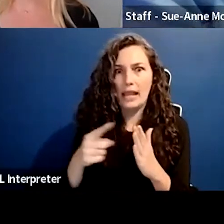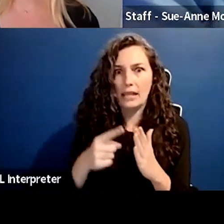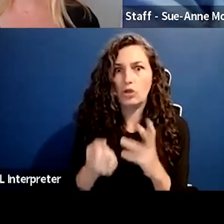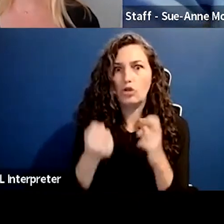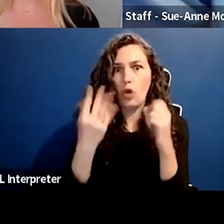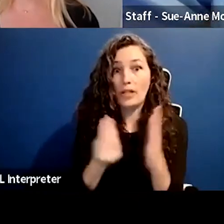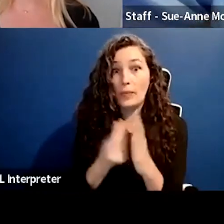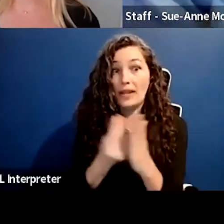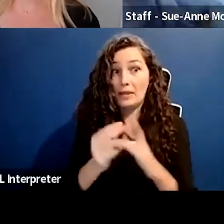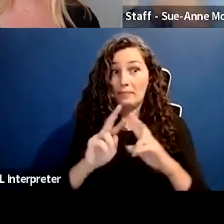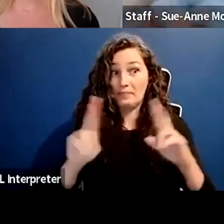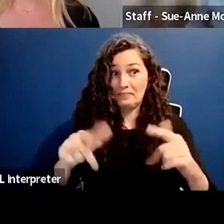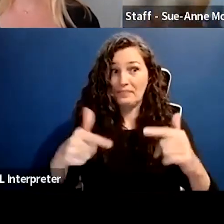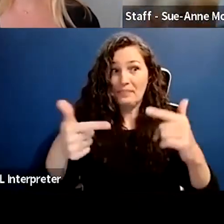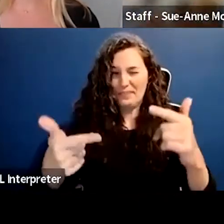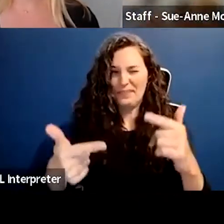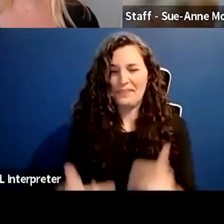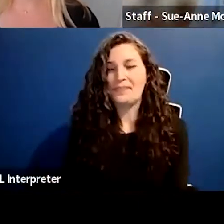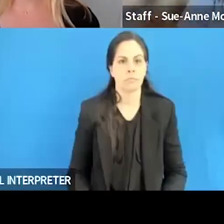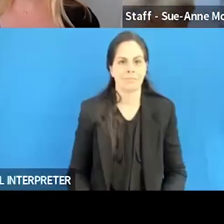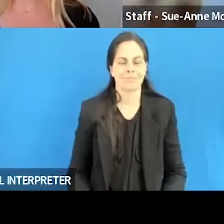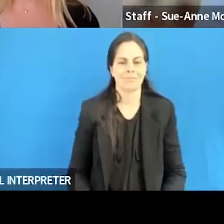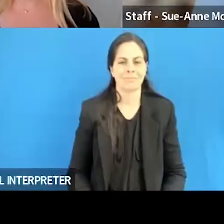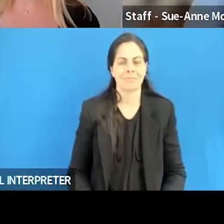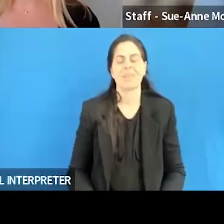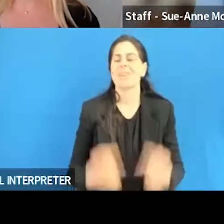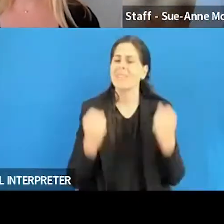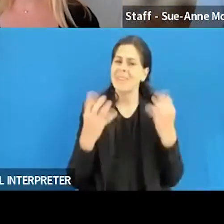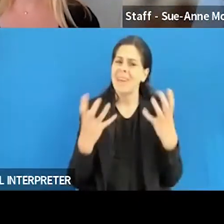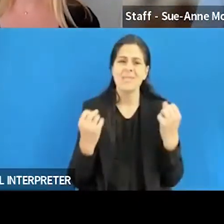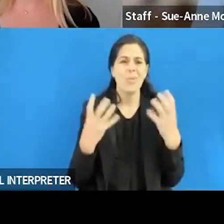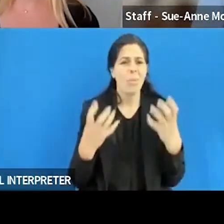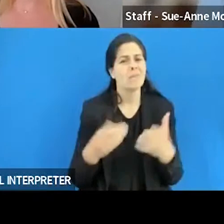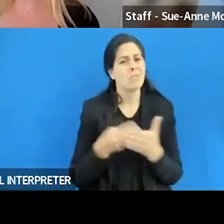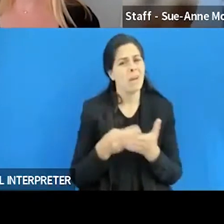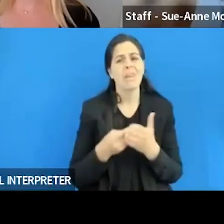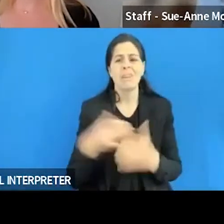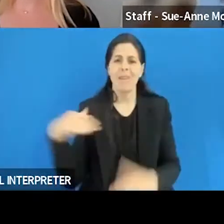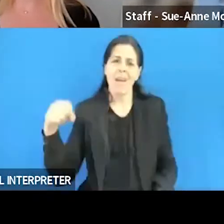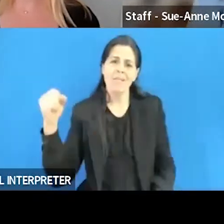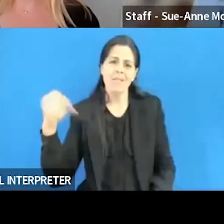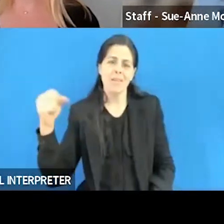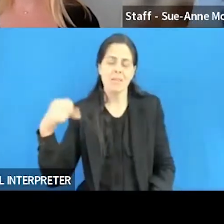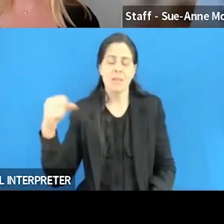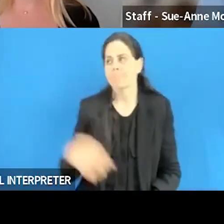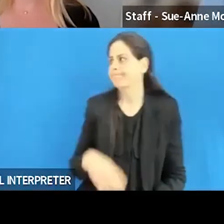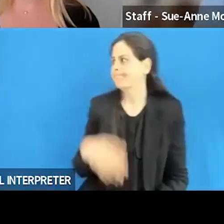Yes, well, you already pay so much money a month. Yes, yes, yes, yes. It's crazy. So being able to have, you know,